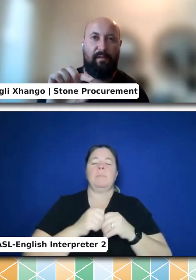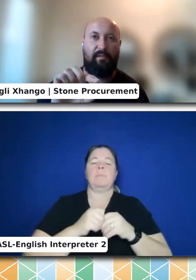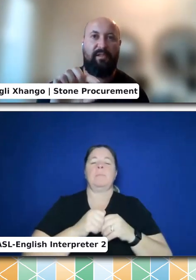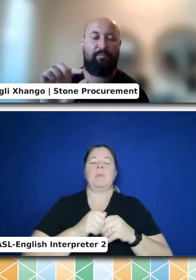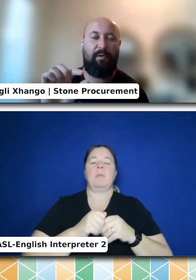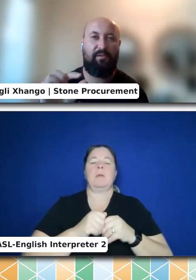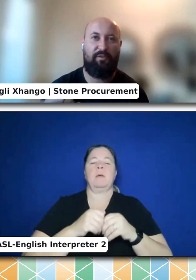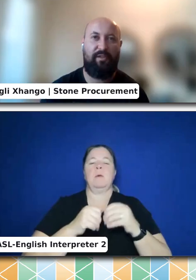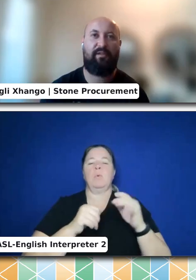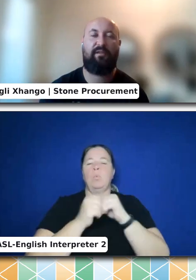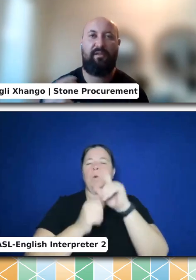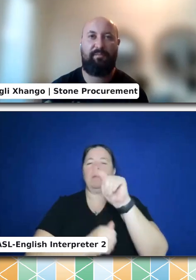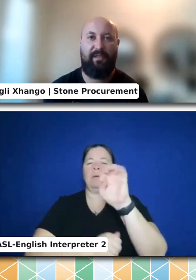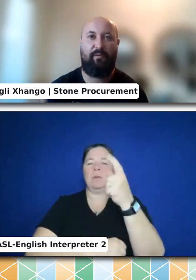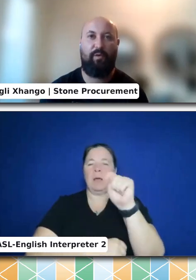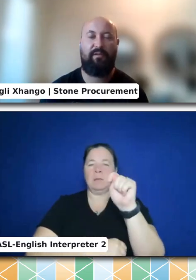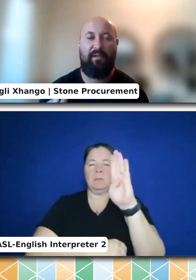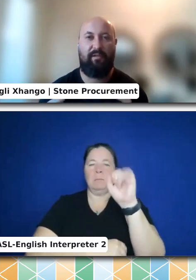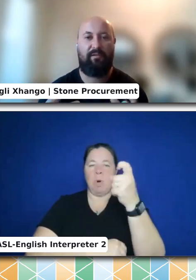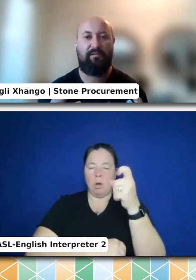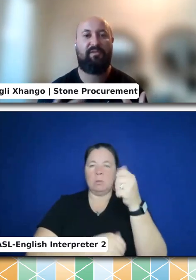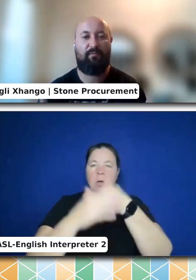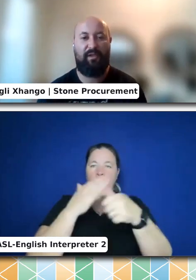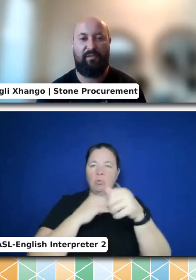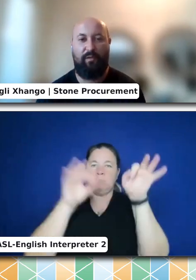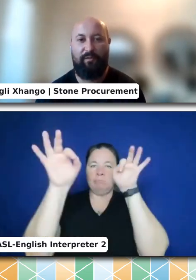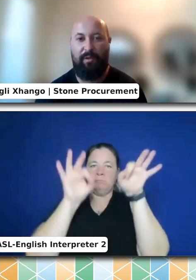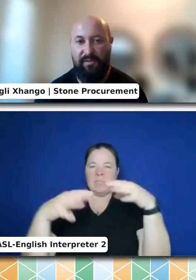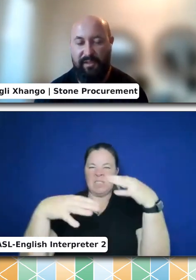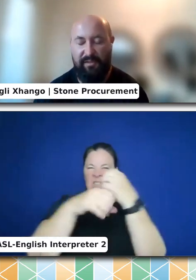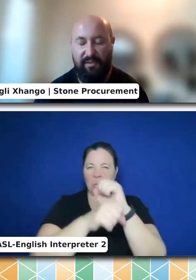Text box underneath explaining what, like, uh, summarizing what your policy is.